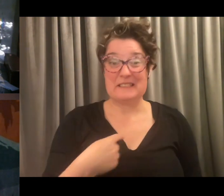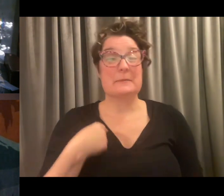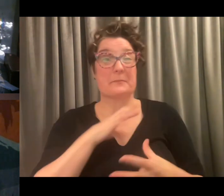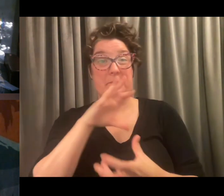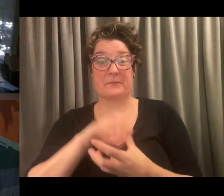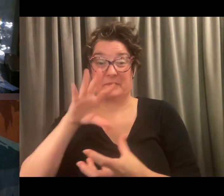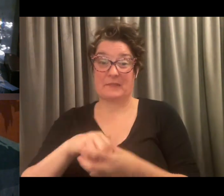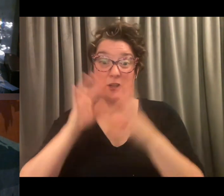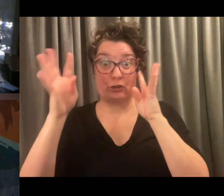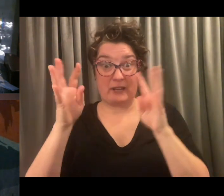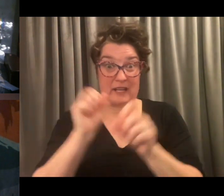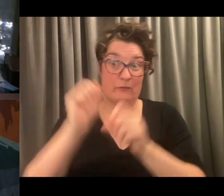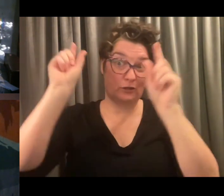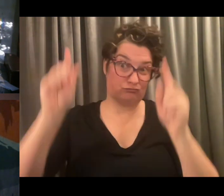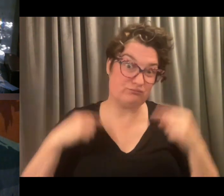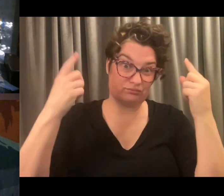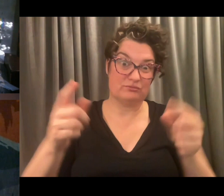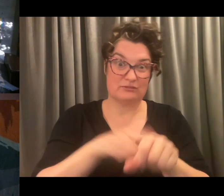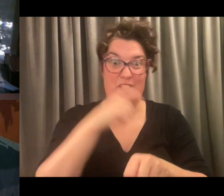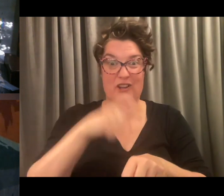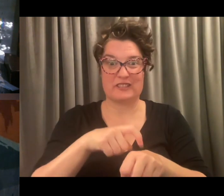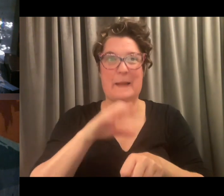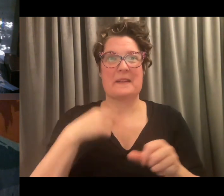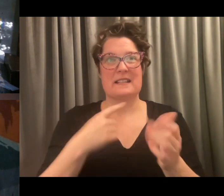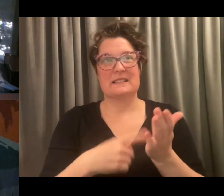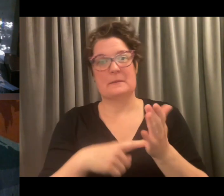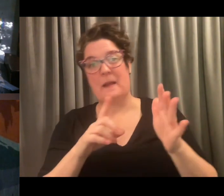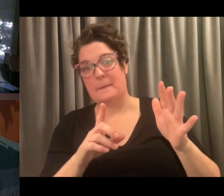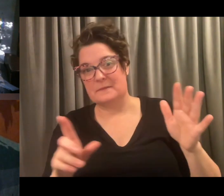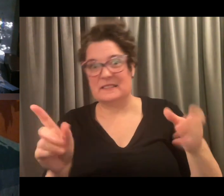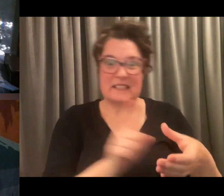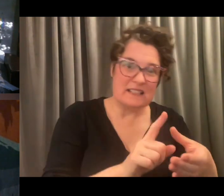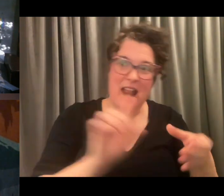of like in and out at different communities at different times, different scenes in different cities.